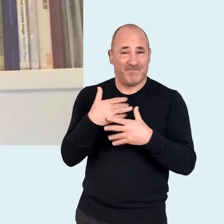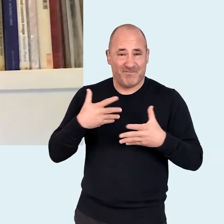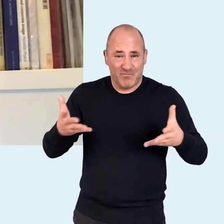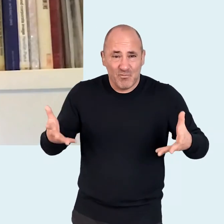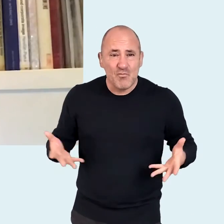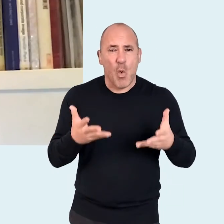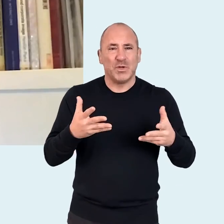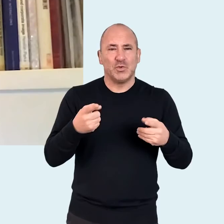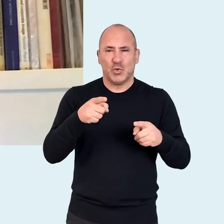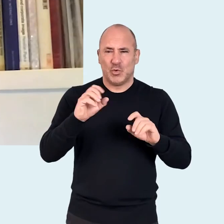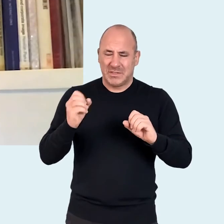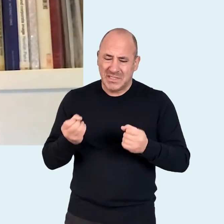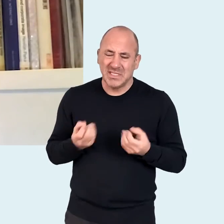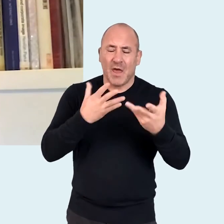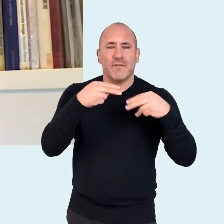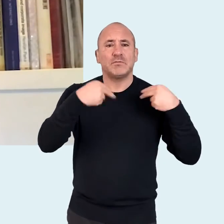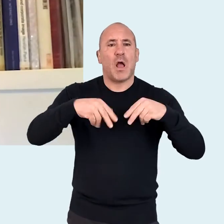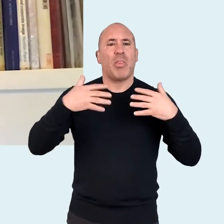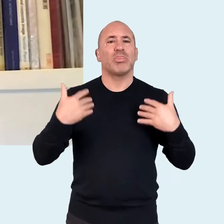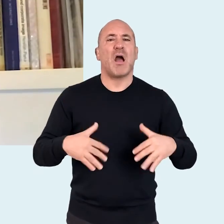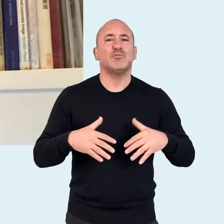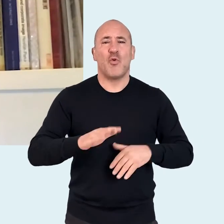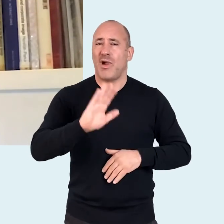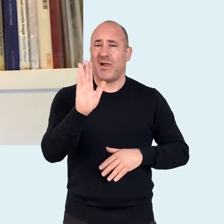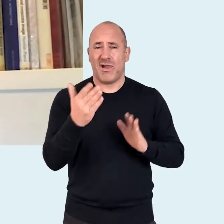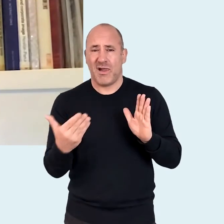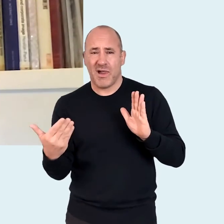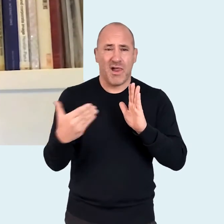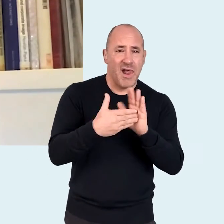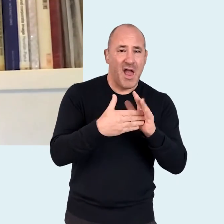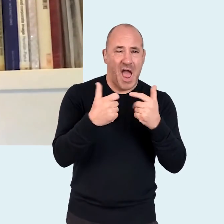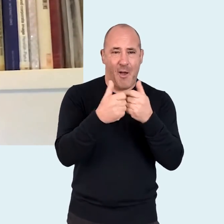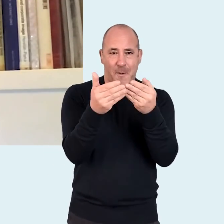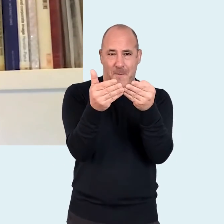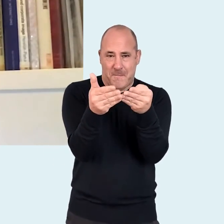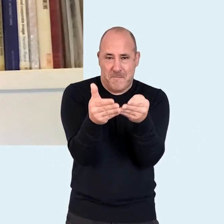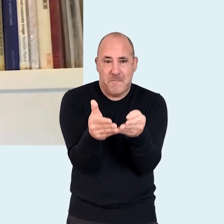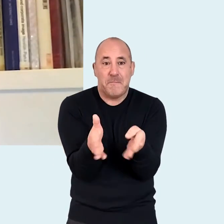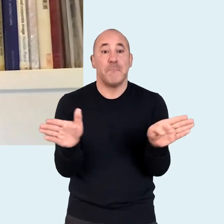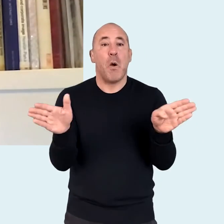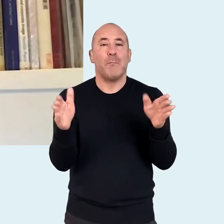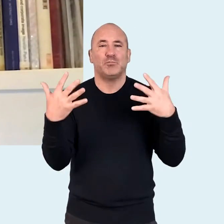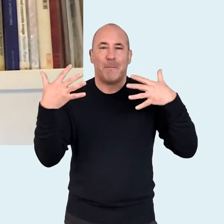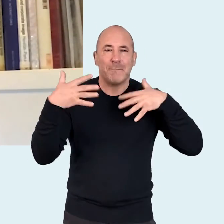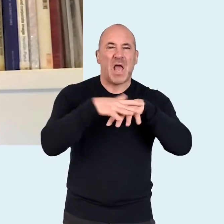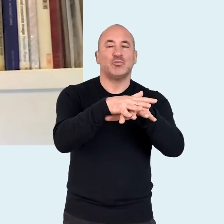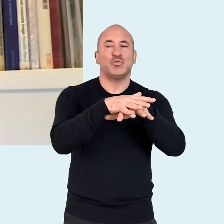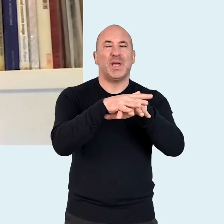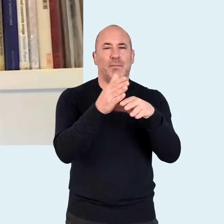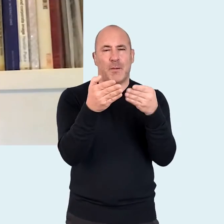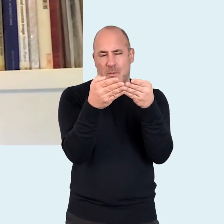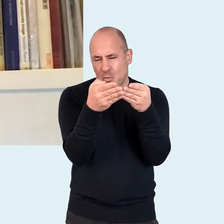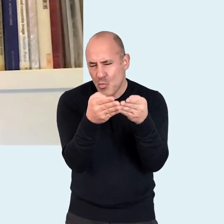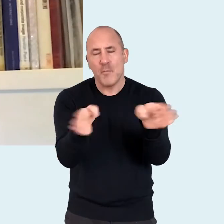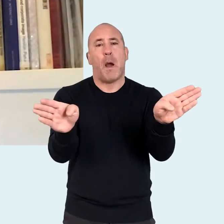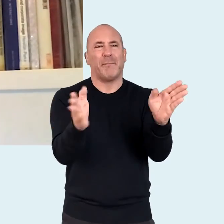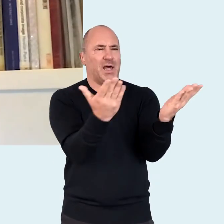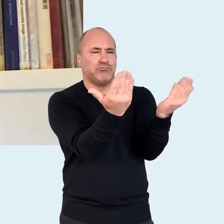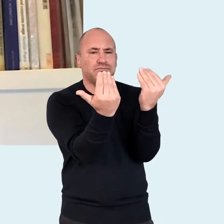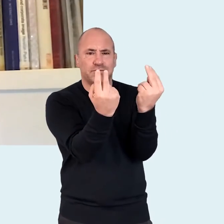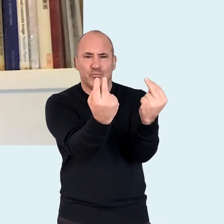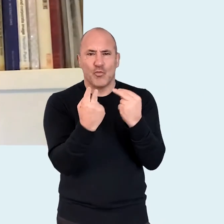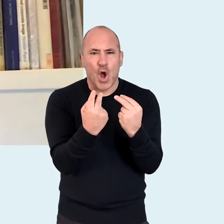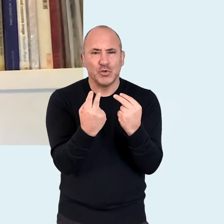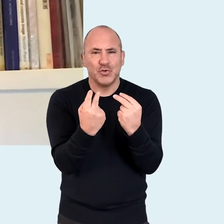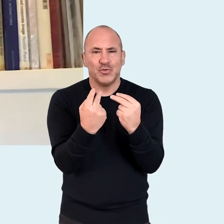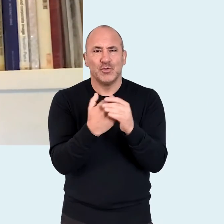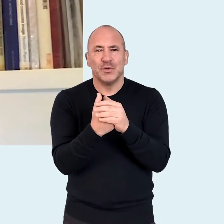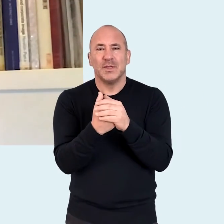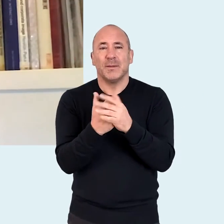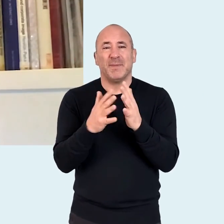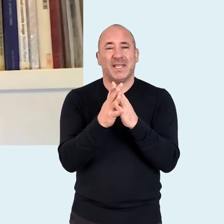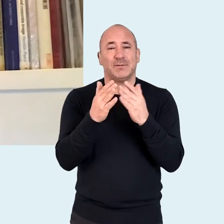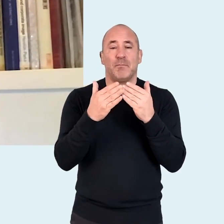I would really encourage you to not just deliver dance, but to do what you can to elevate inclusive